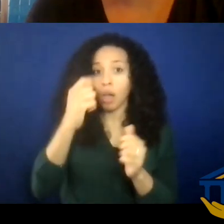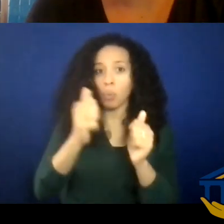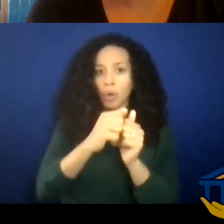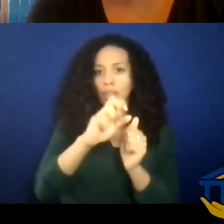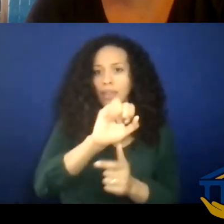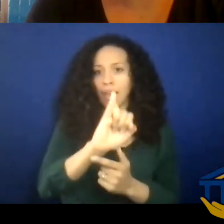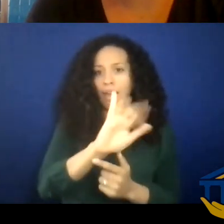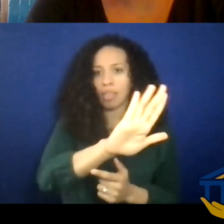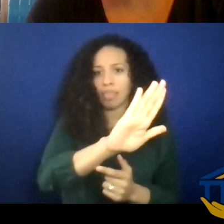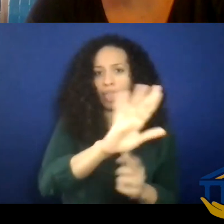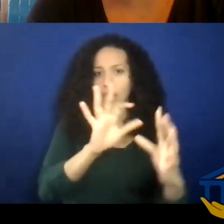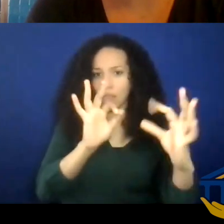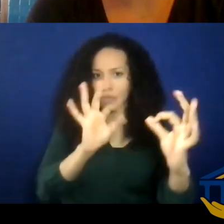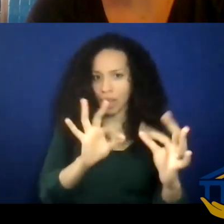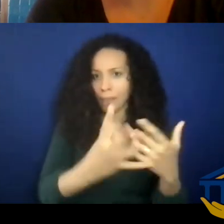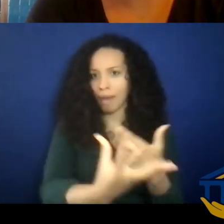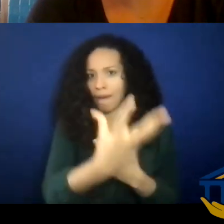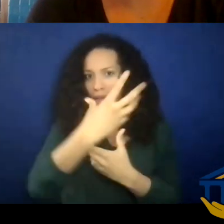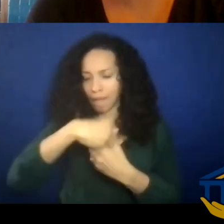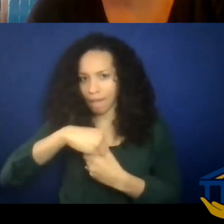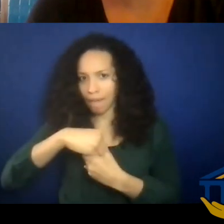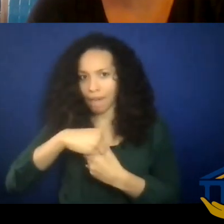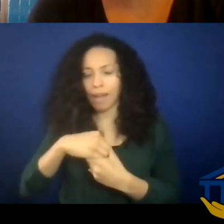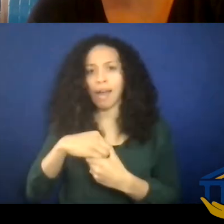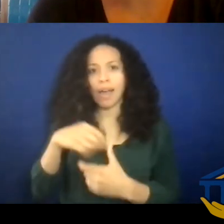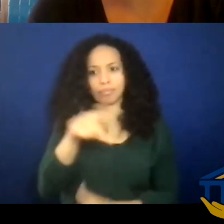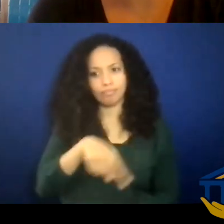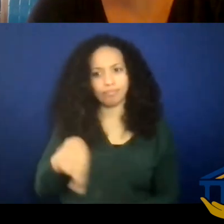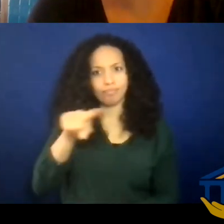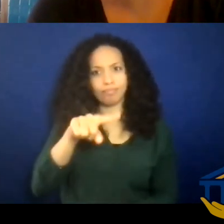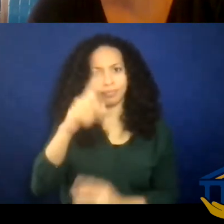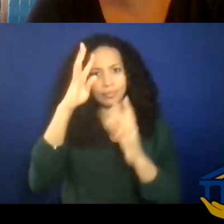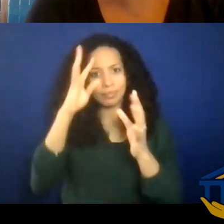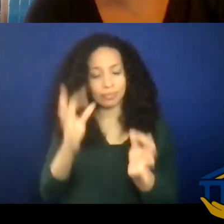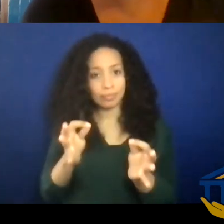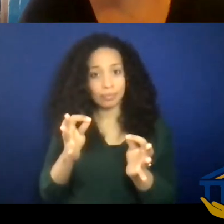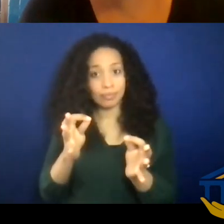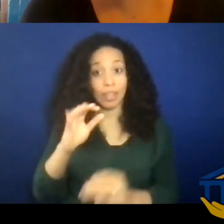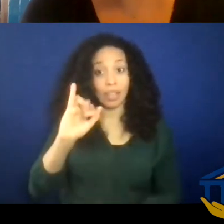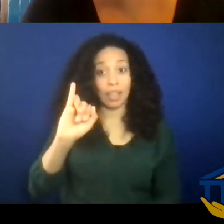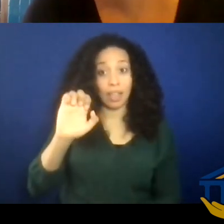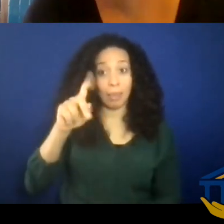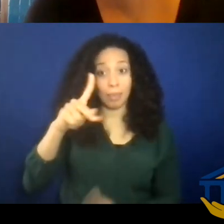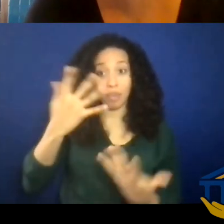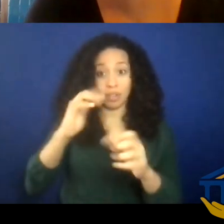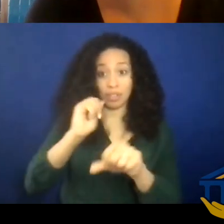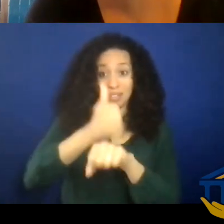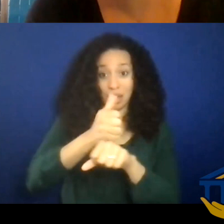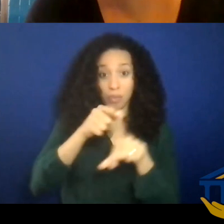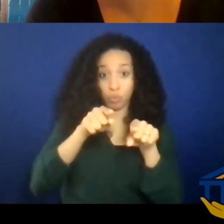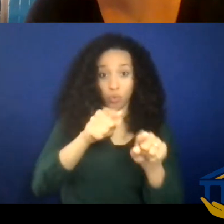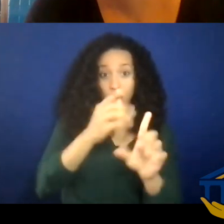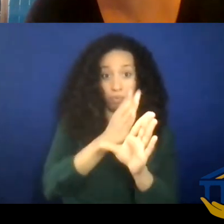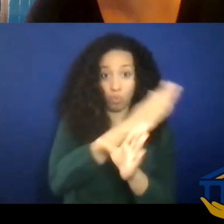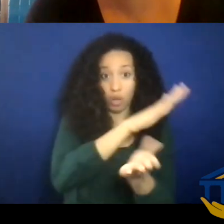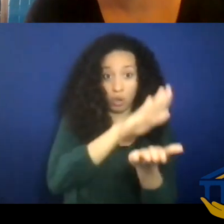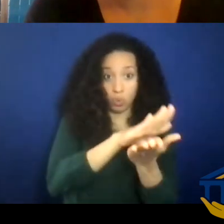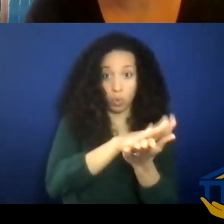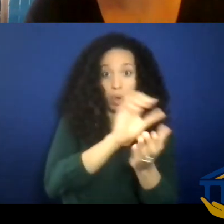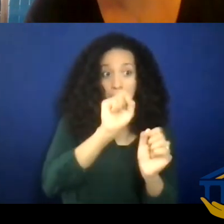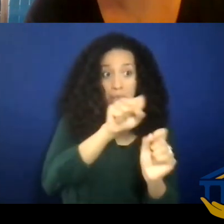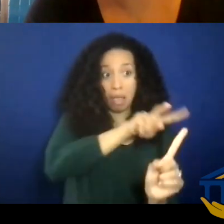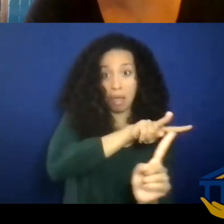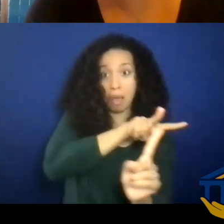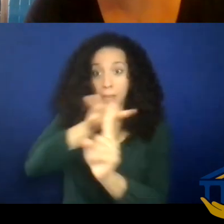whether the IEP that already exists can be implemented with some revisions or whether,